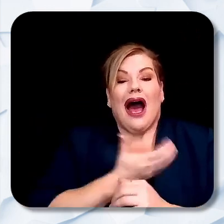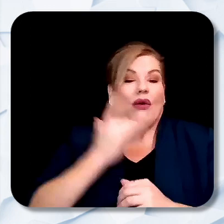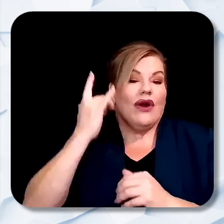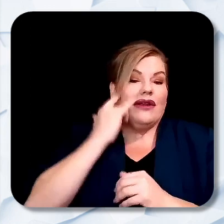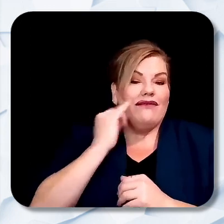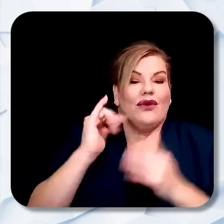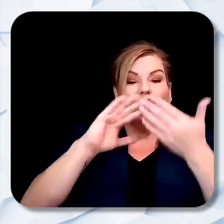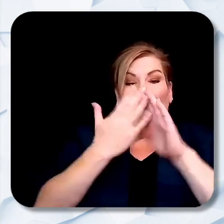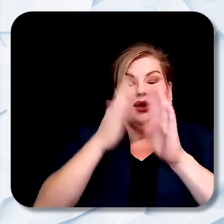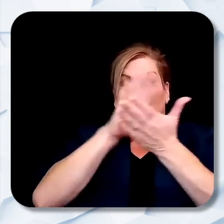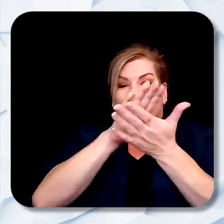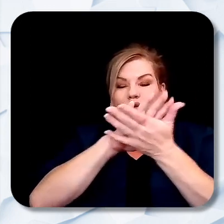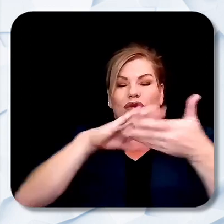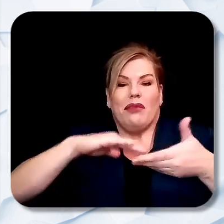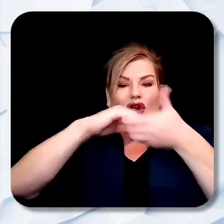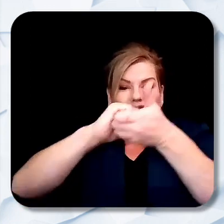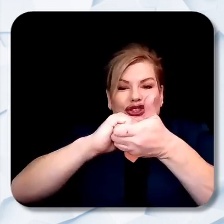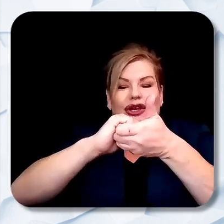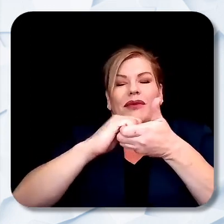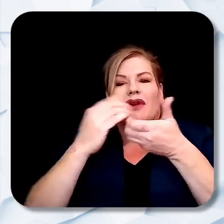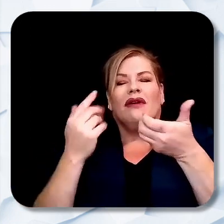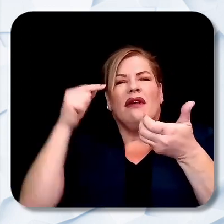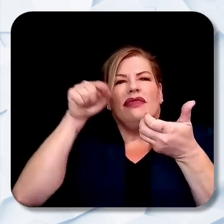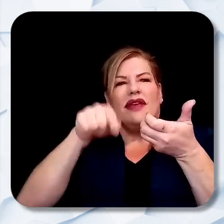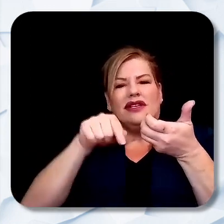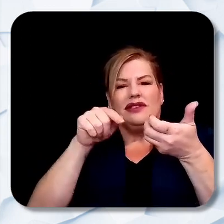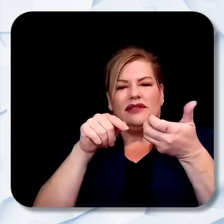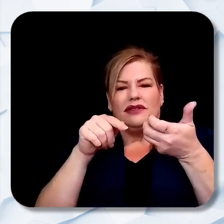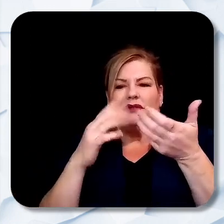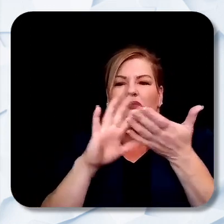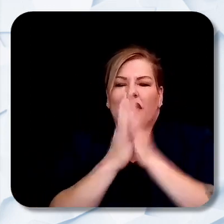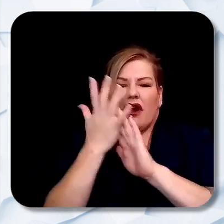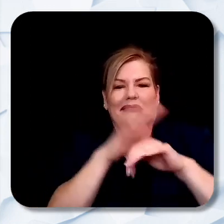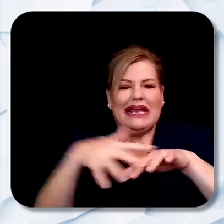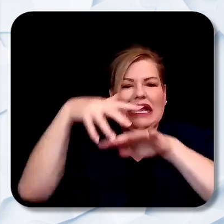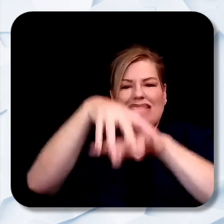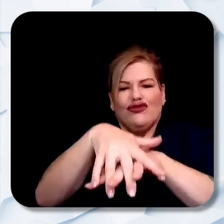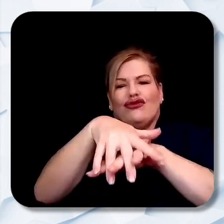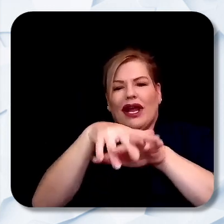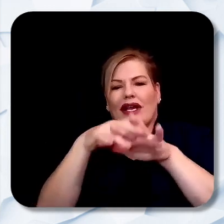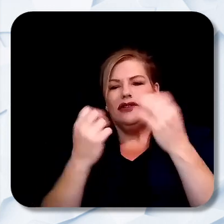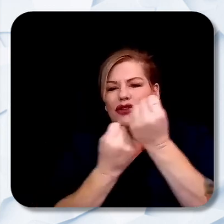And really looking at this as a part of uh integrated support to me the physical, mental and